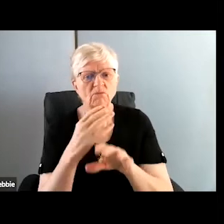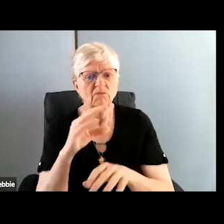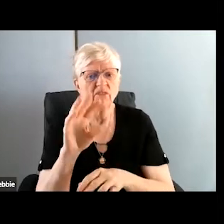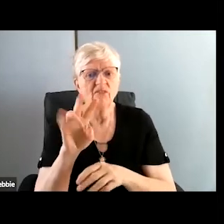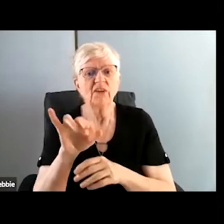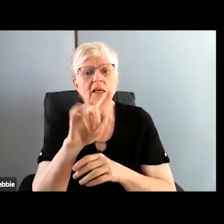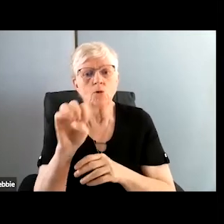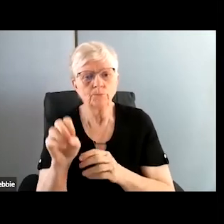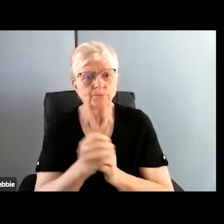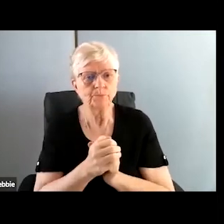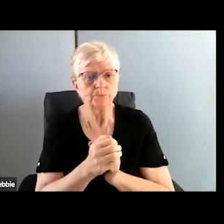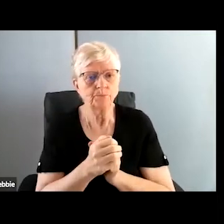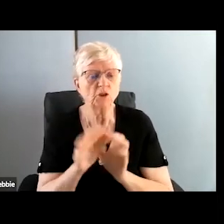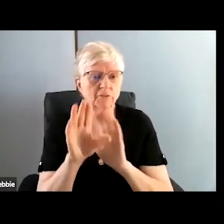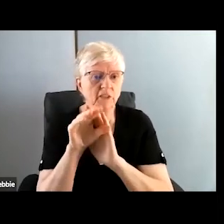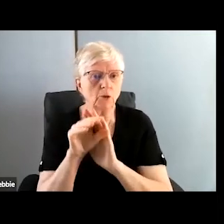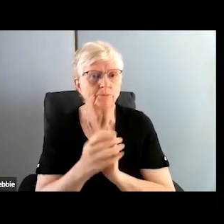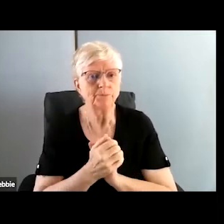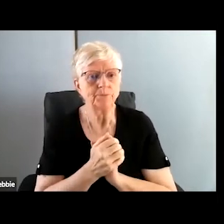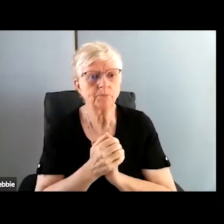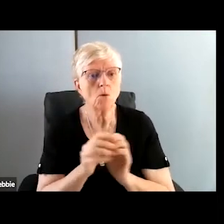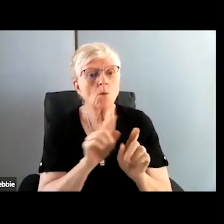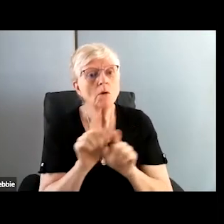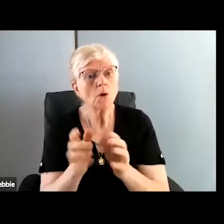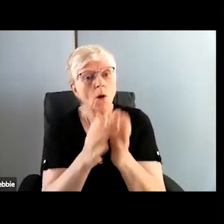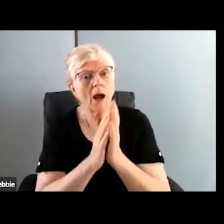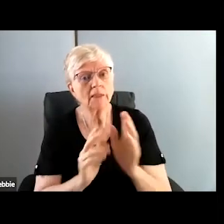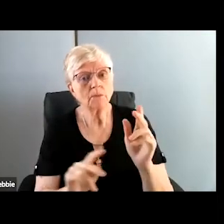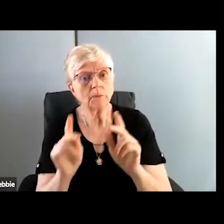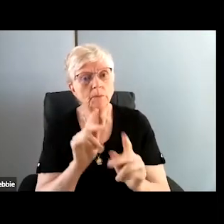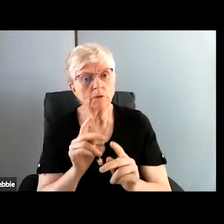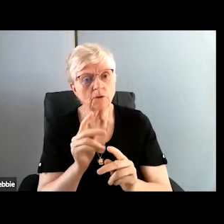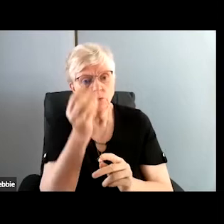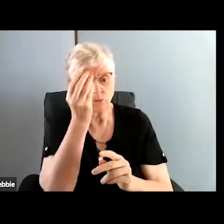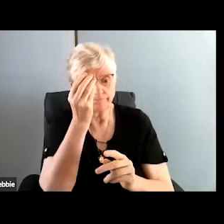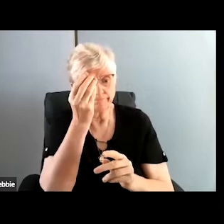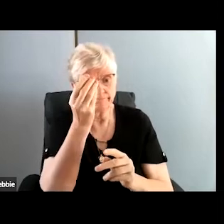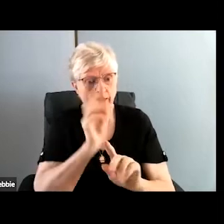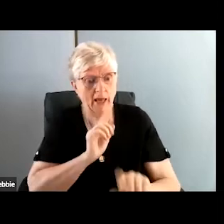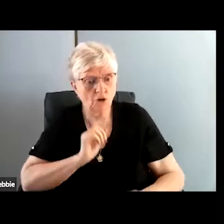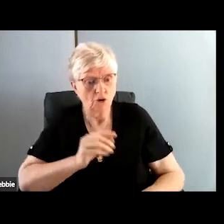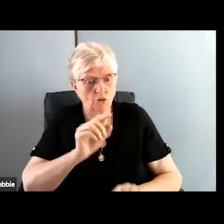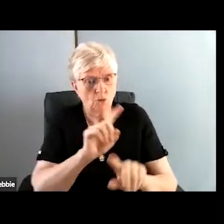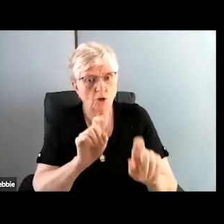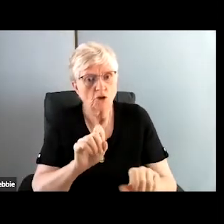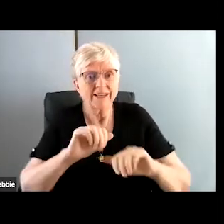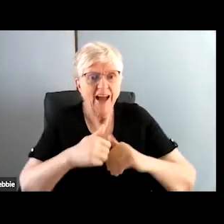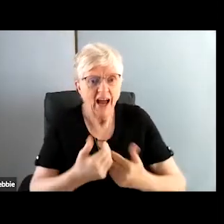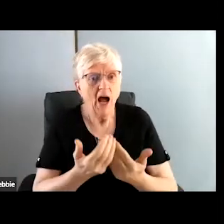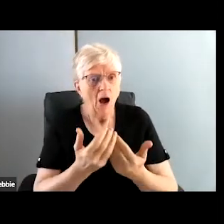WE ALSO ASKED PEOPLE TO TELL WE ALSO ASKED PEOPLE TO TELL US HOW ALL OF THESE SOURCES OF US HOW ALL OF THESE SOURCES OF INFORMATION COULD BE MADE EASIER OR MORE ACCESSIBLE FOR